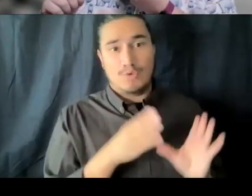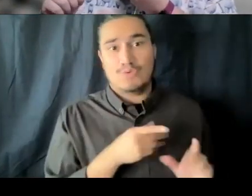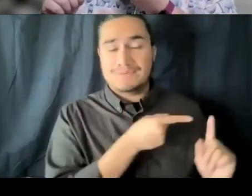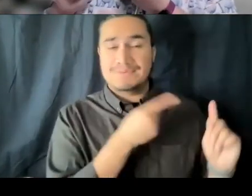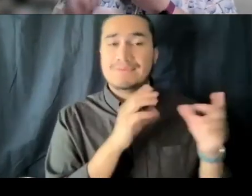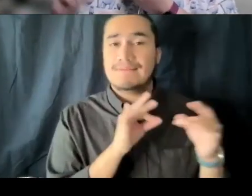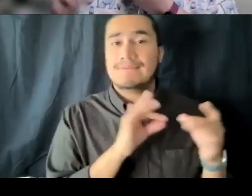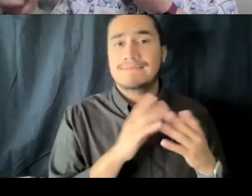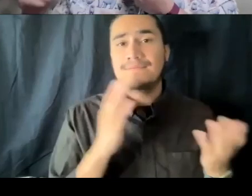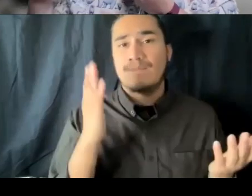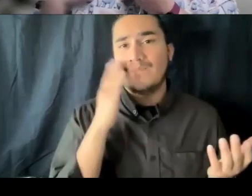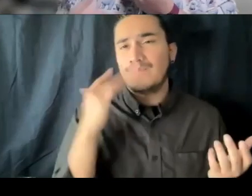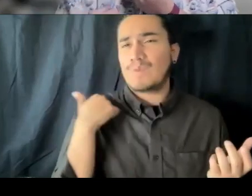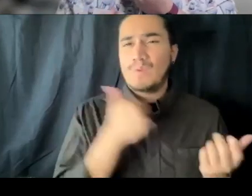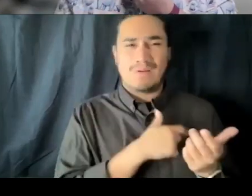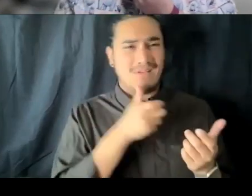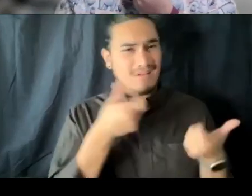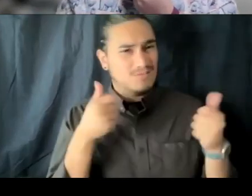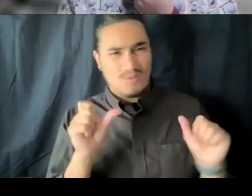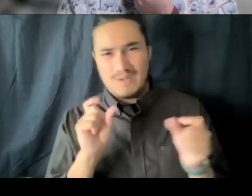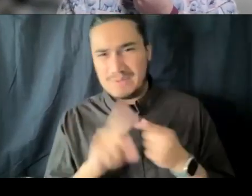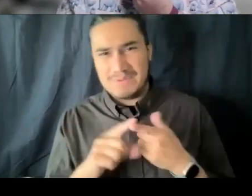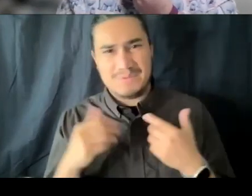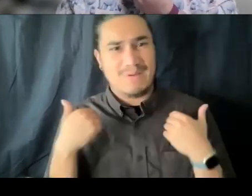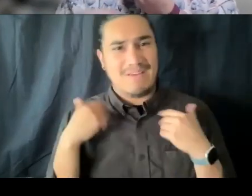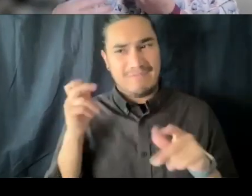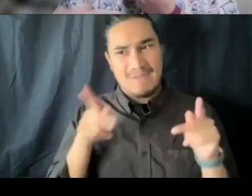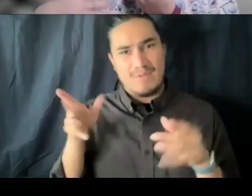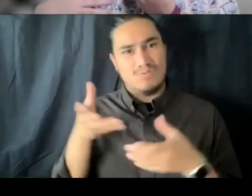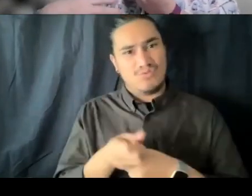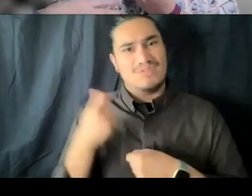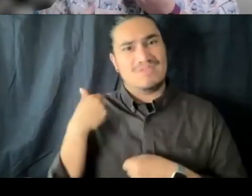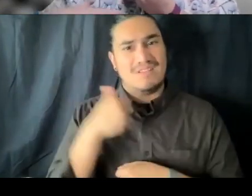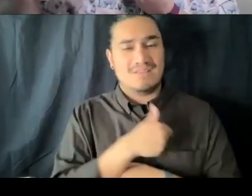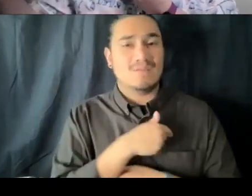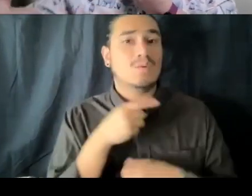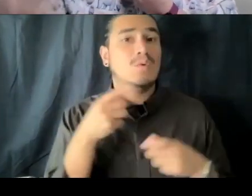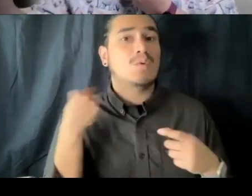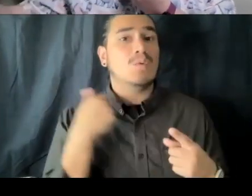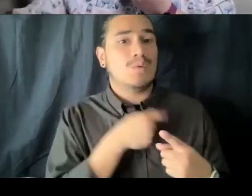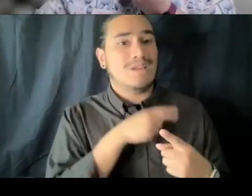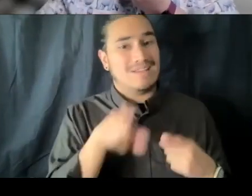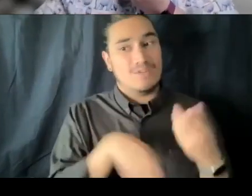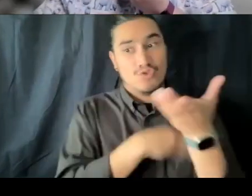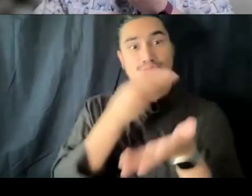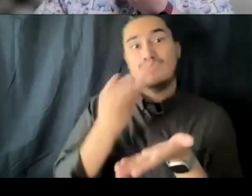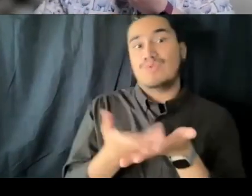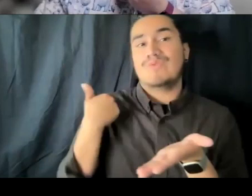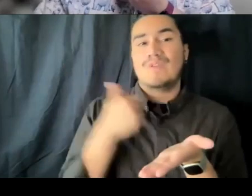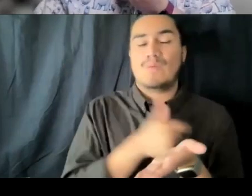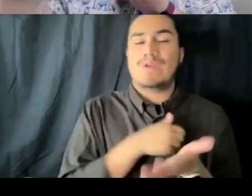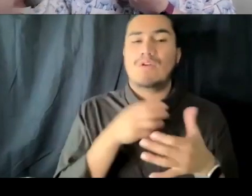"You know, we aren't trying to get people to trust us. We need to prove that we're trustworthy.